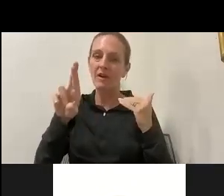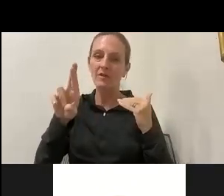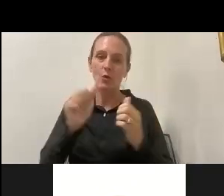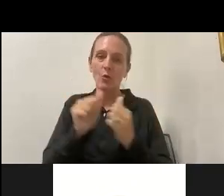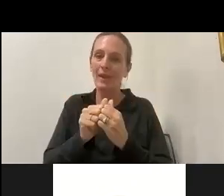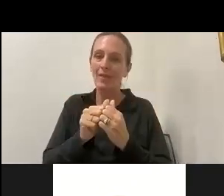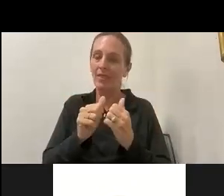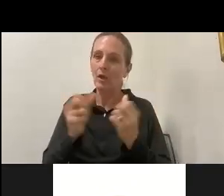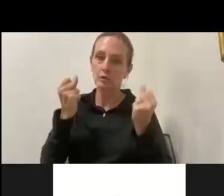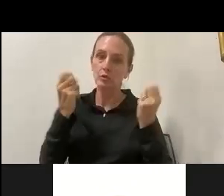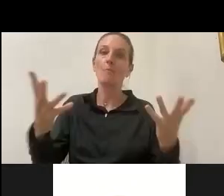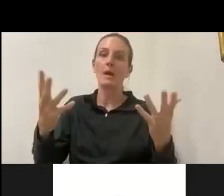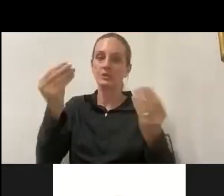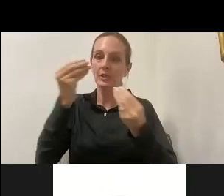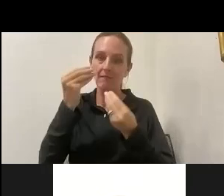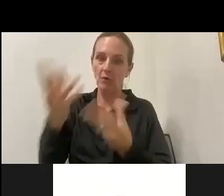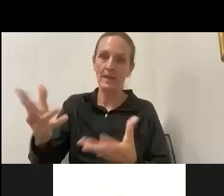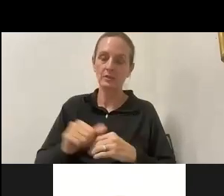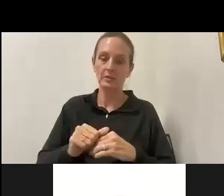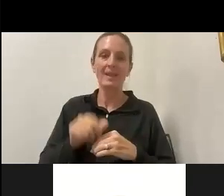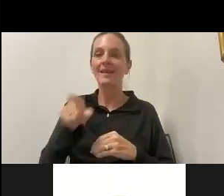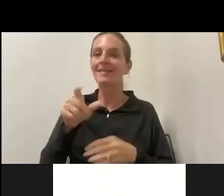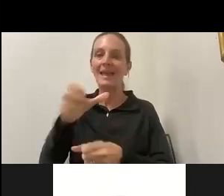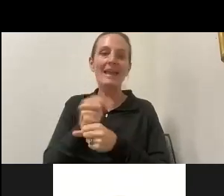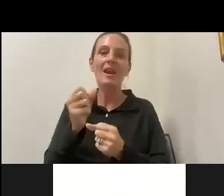they get hundreds of applications and you need to keep it to the questions that they ask.